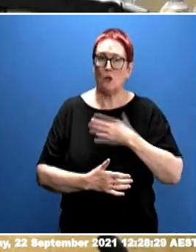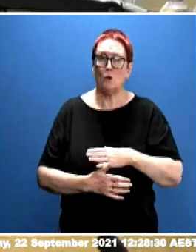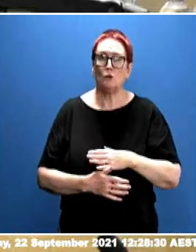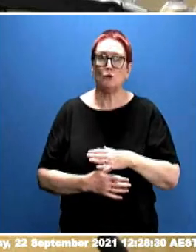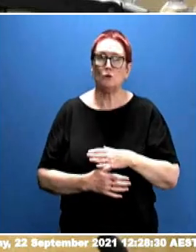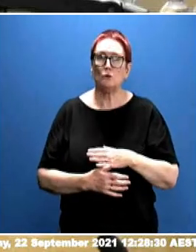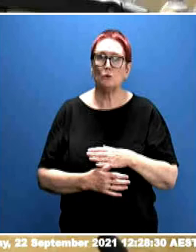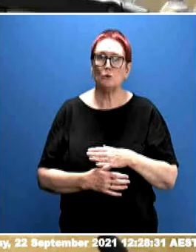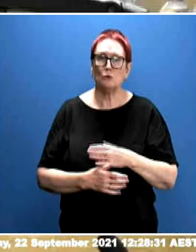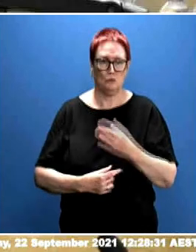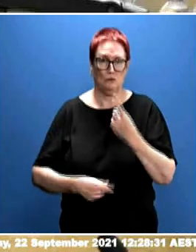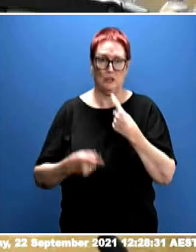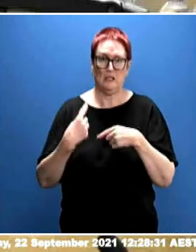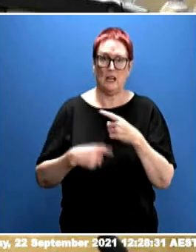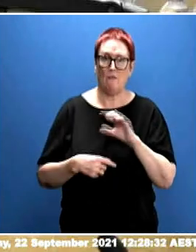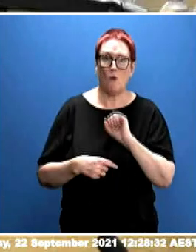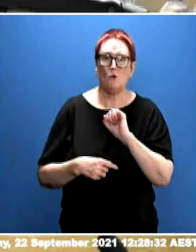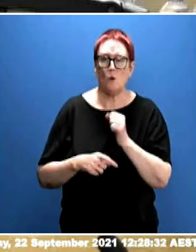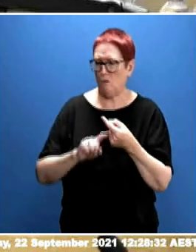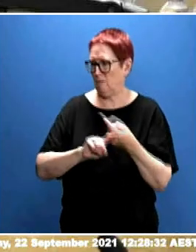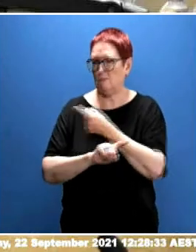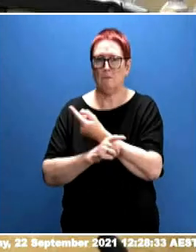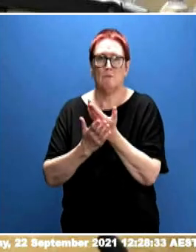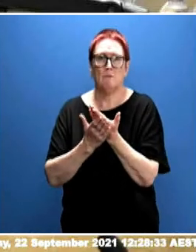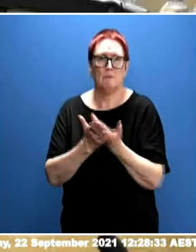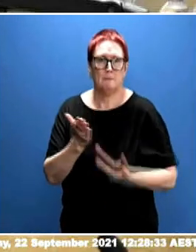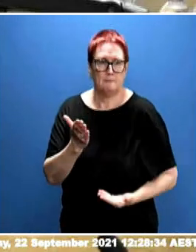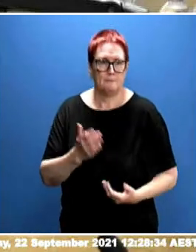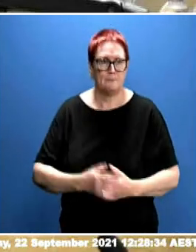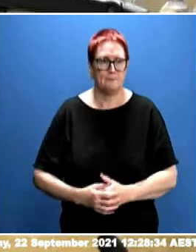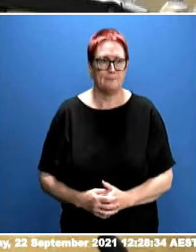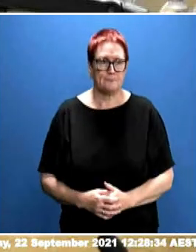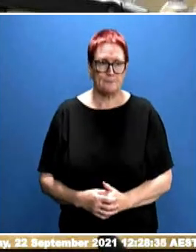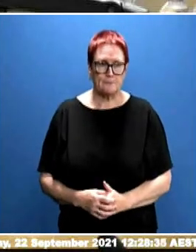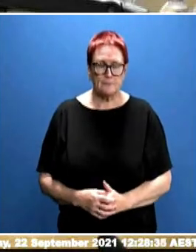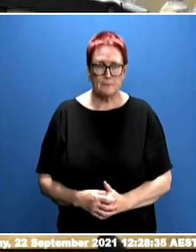emphasise from what you have addressed already in your statements or other parts of your evidence.